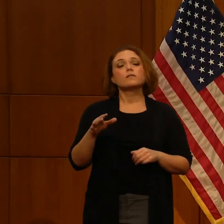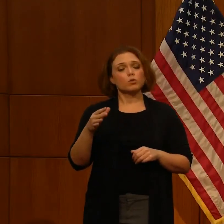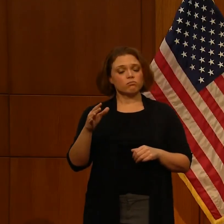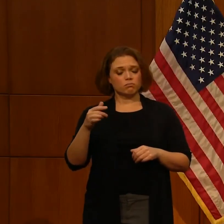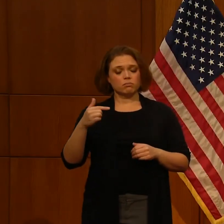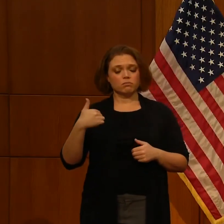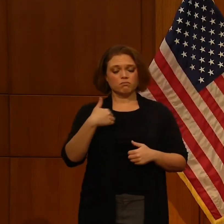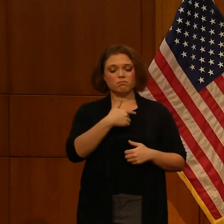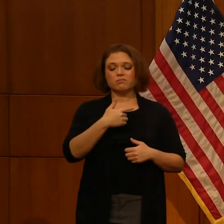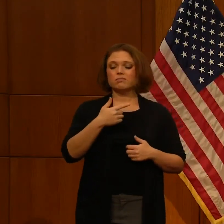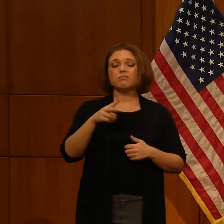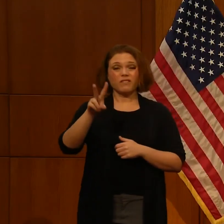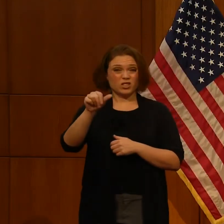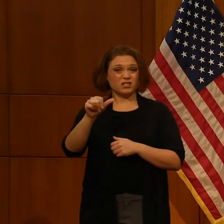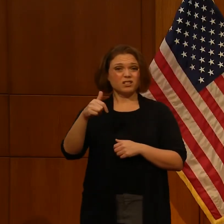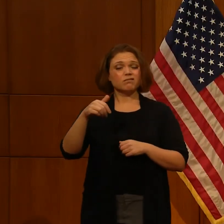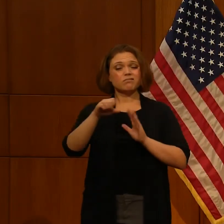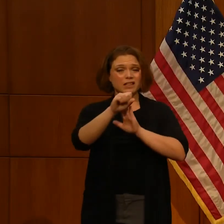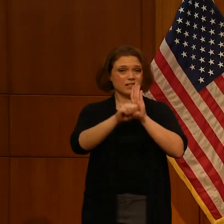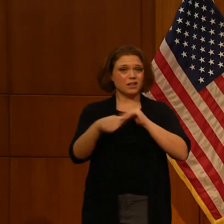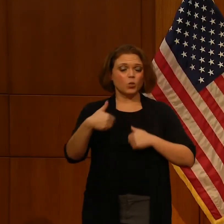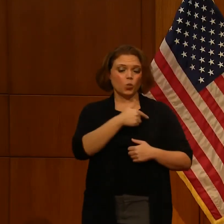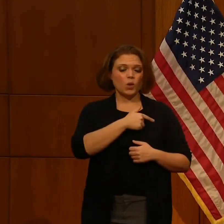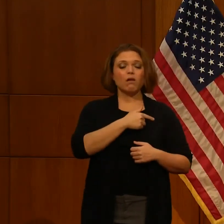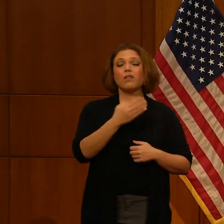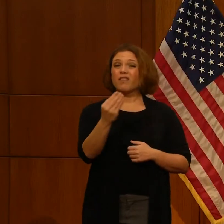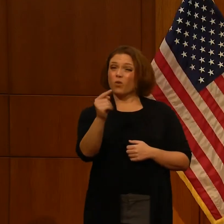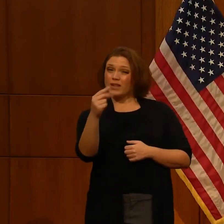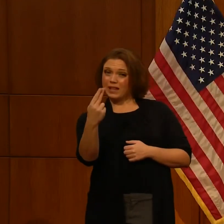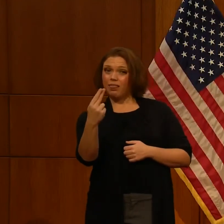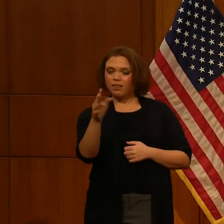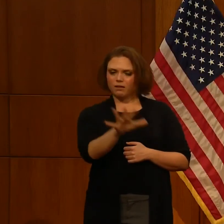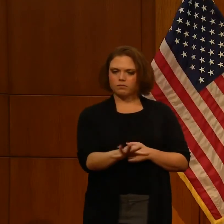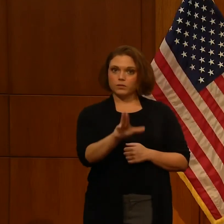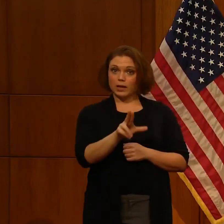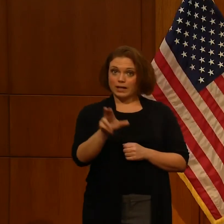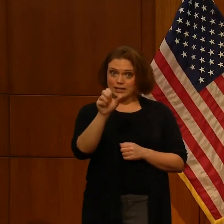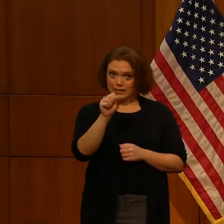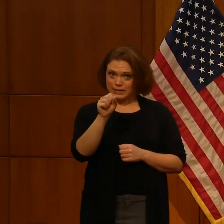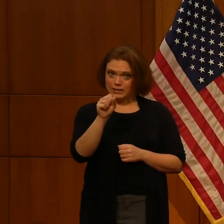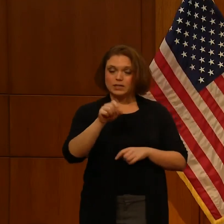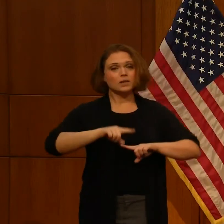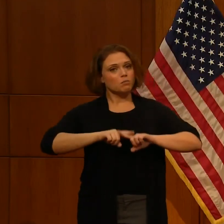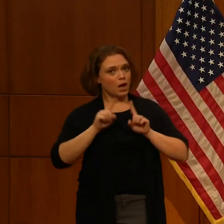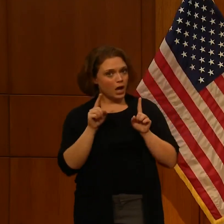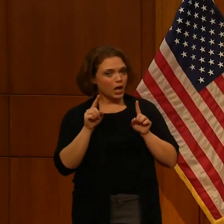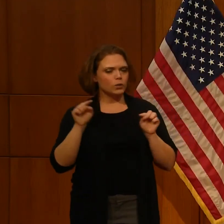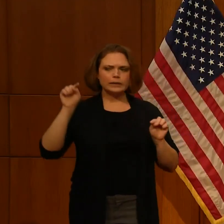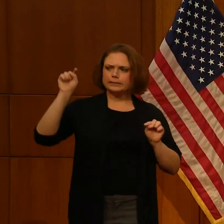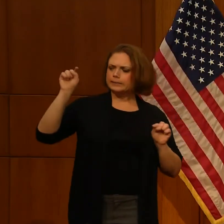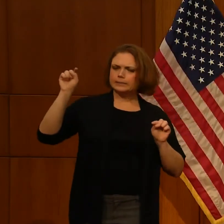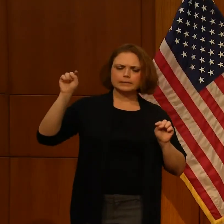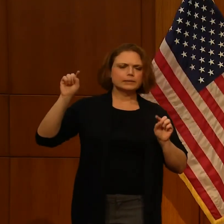MEASURE. WE RANKED NUMBER 14